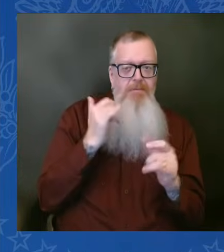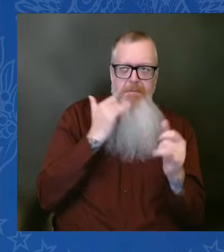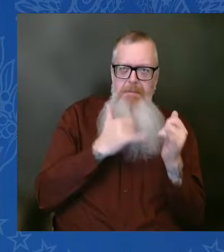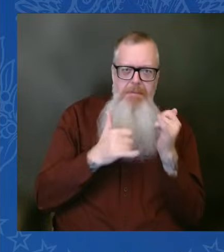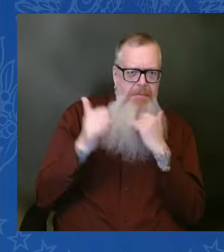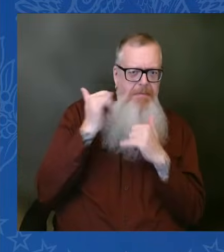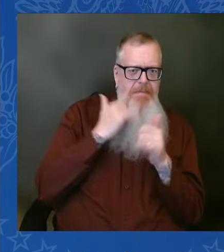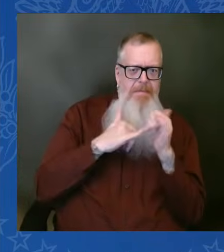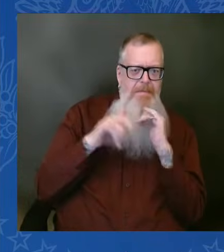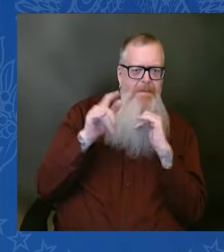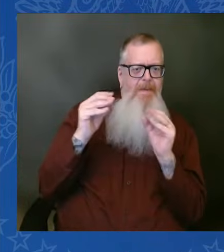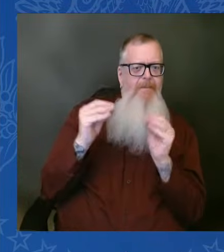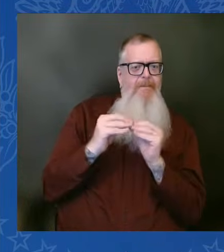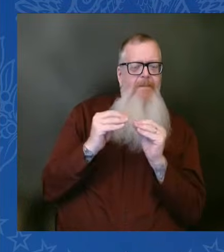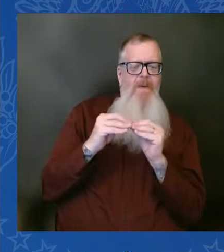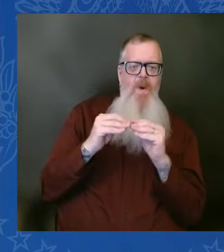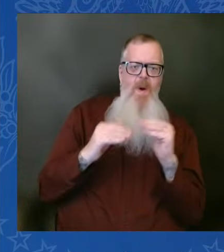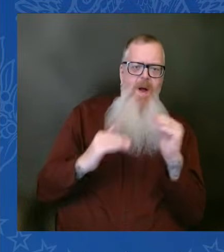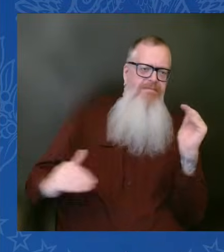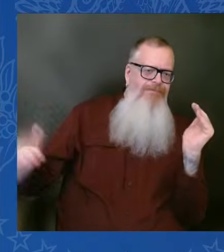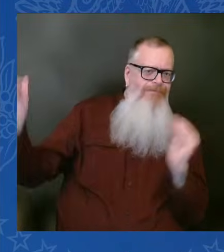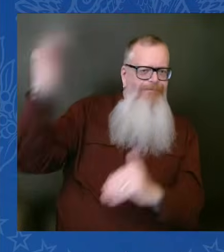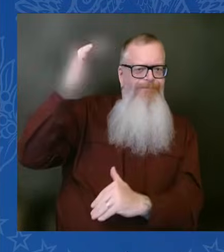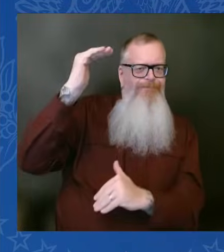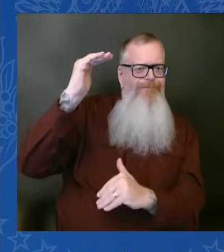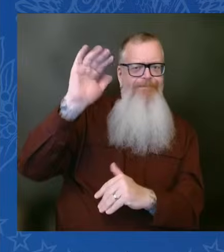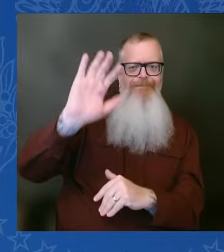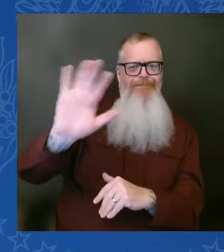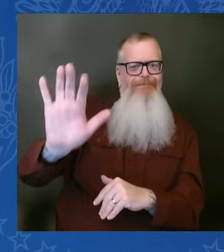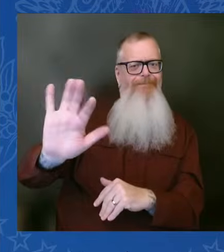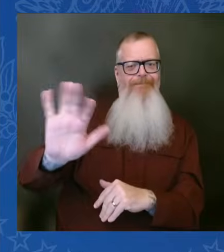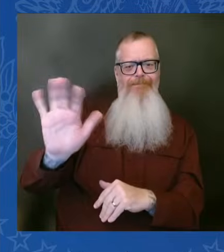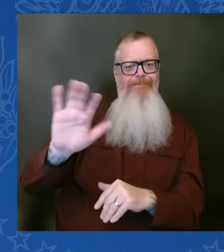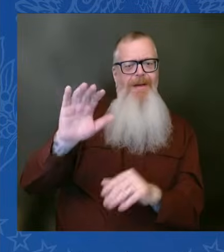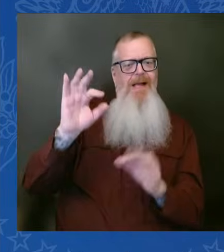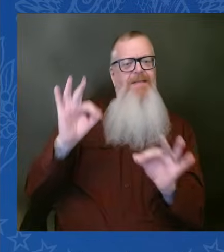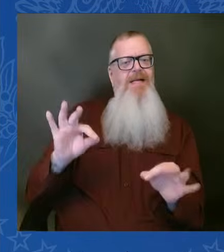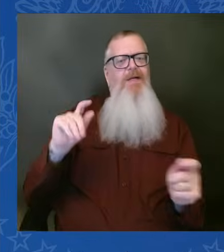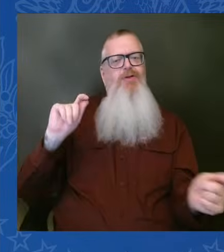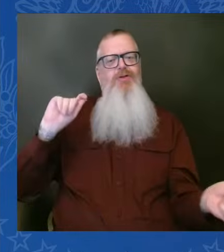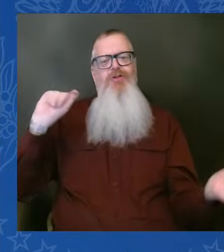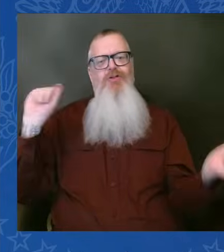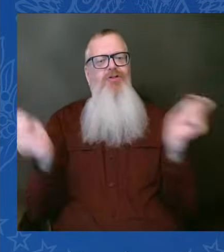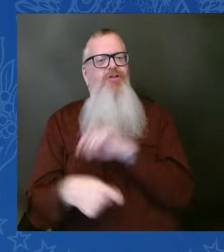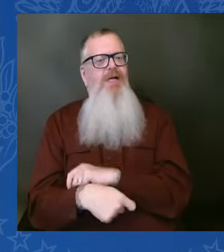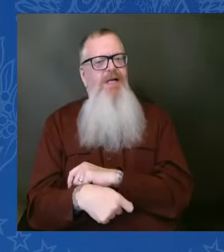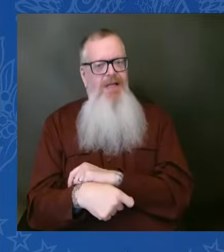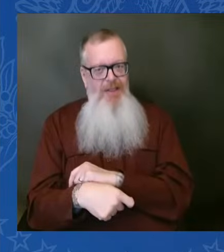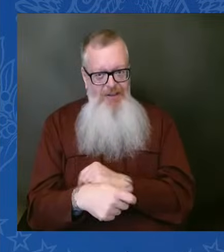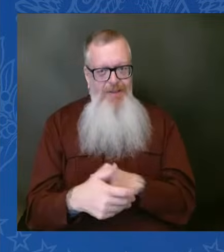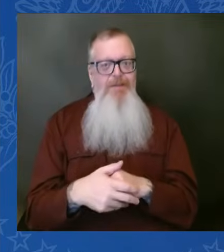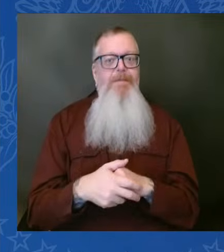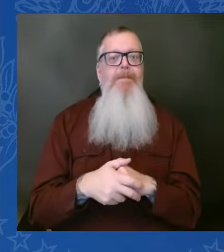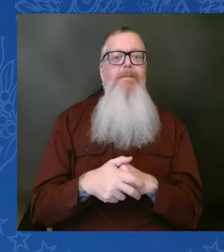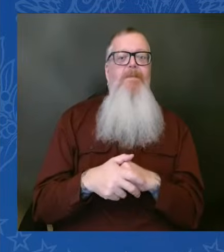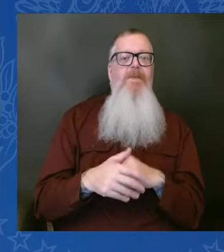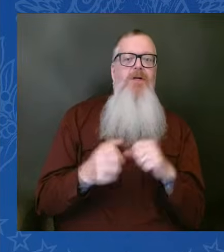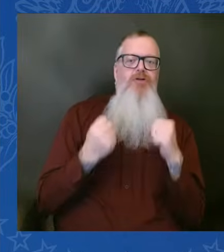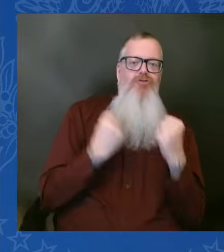I had a fundamentally different theory. My theory was the strongest economy is built from the bottom up and the middle out -- from the middle out and the bottom up,